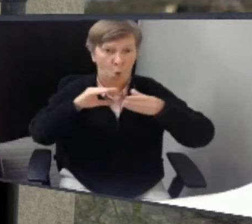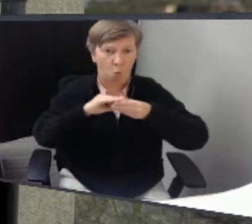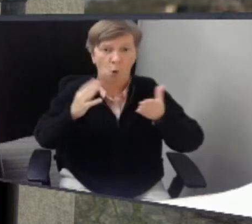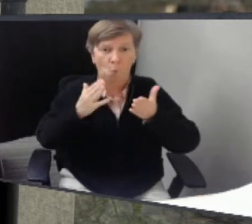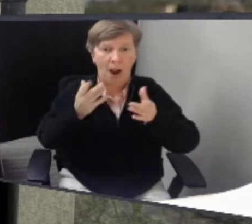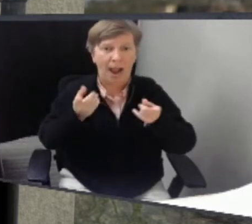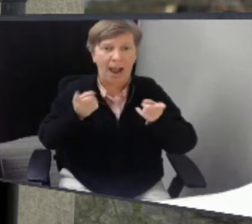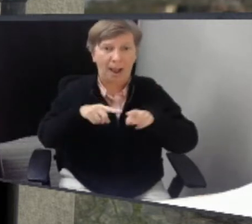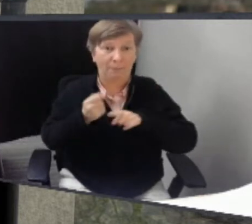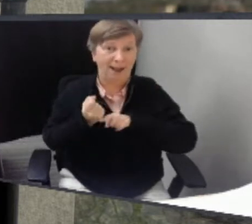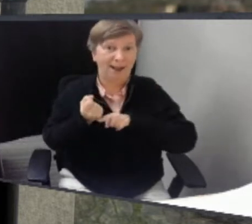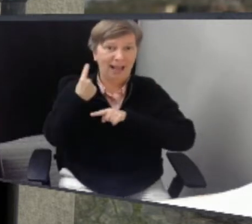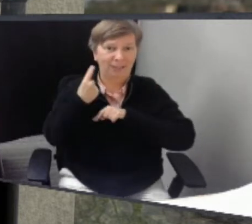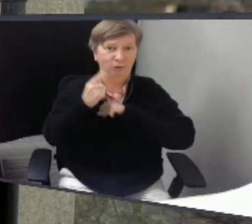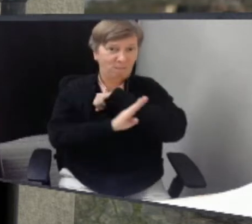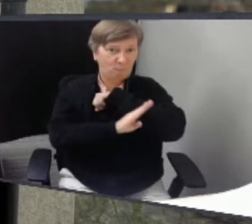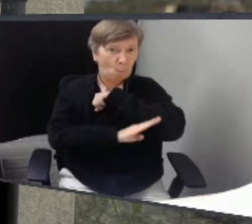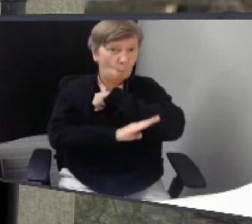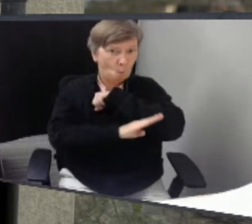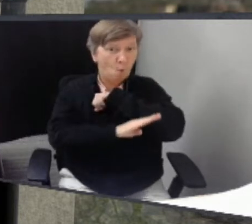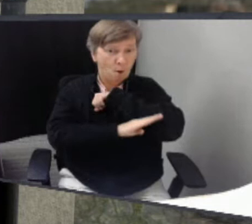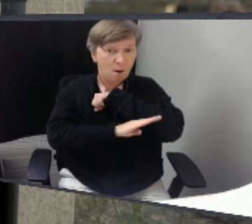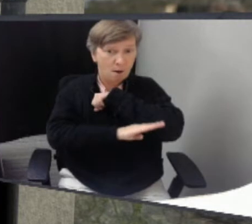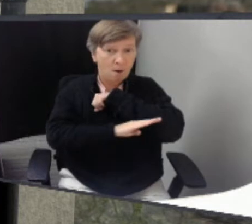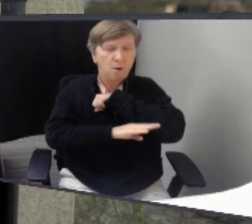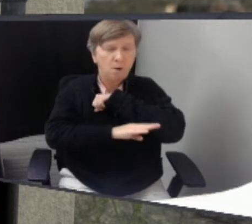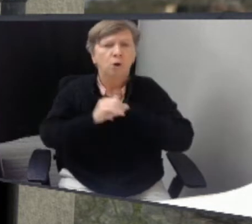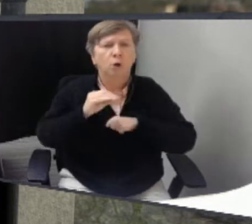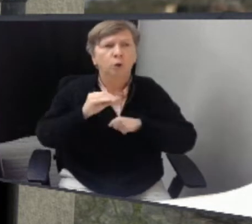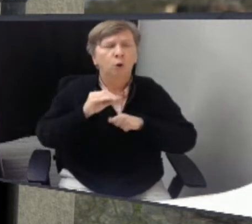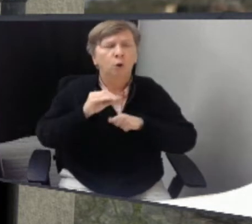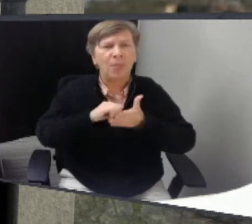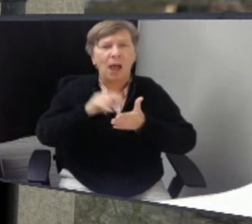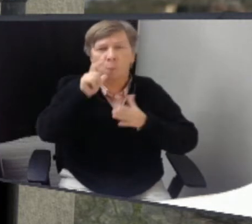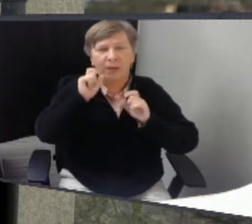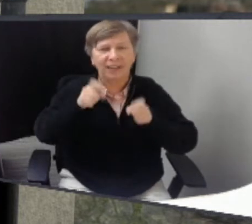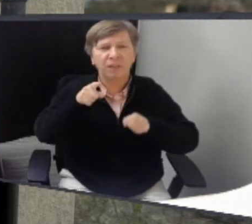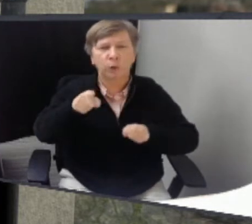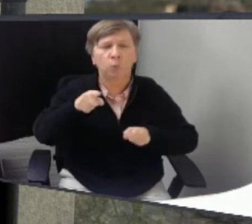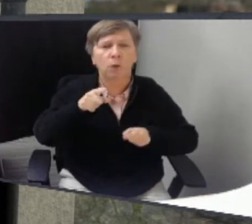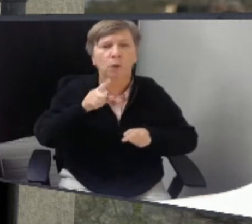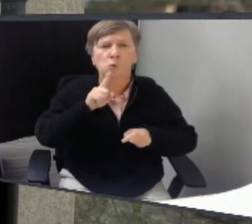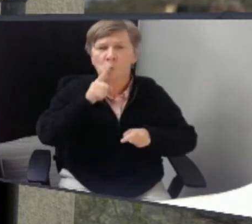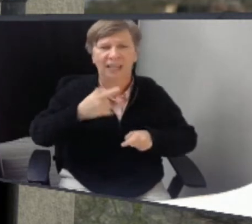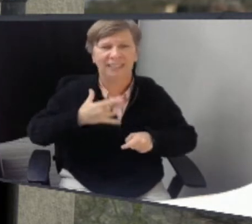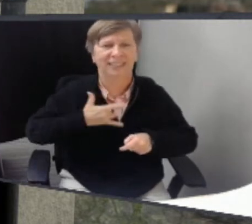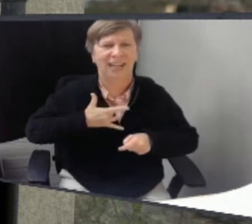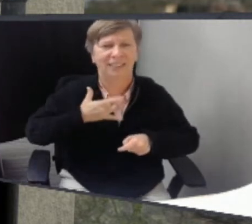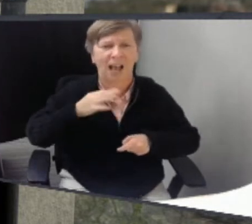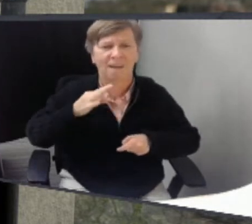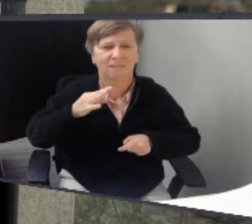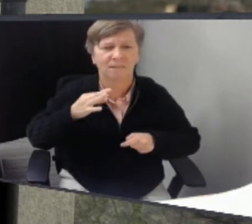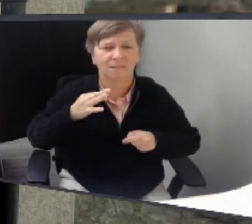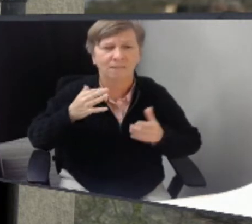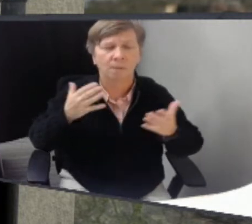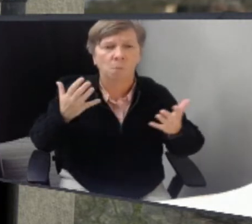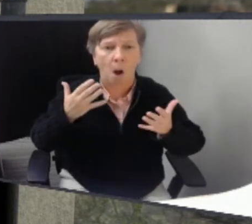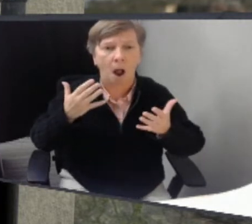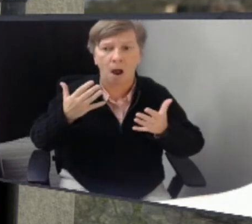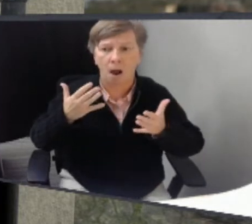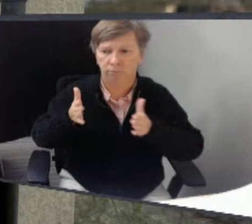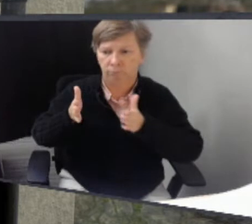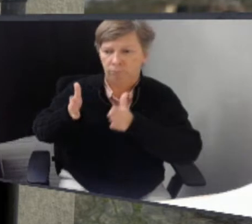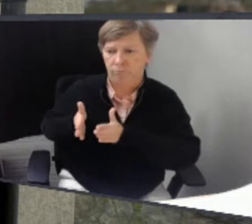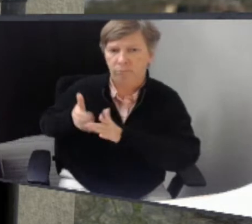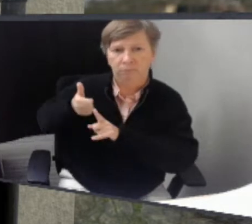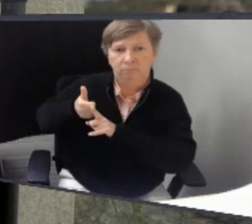Now, I will be using the next slides to explain my story, beginning with last fall. To help you get a